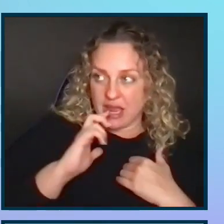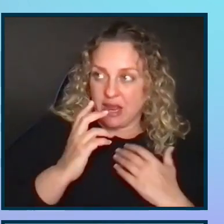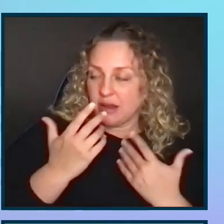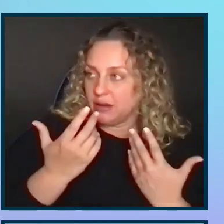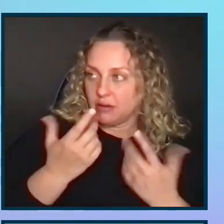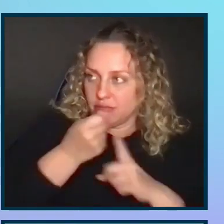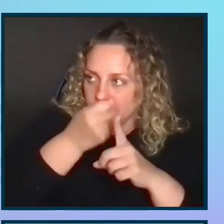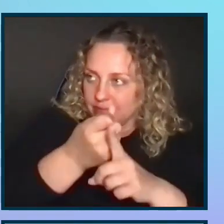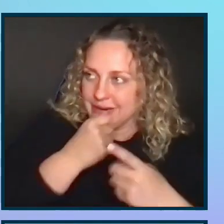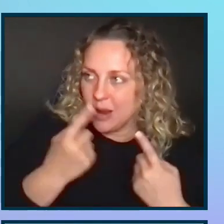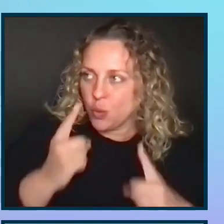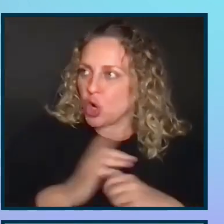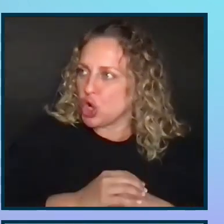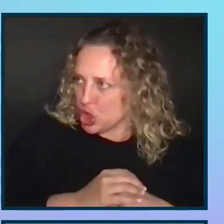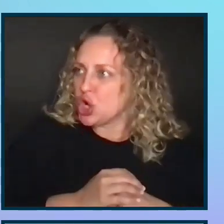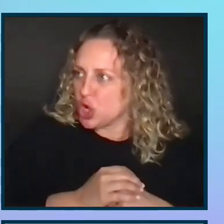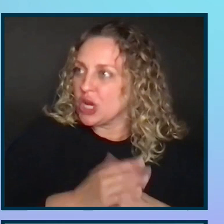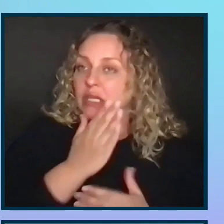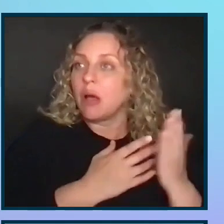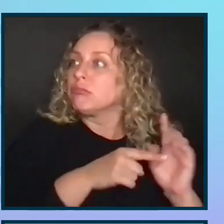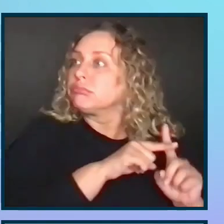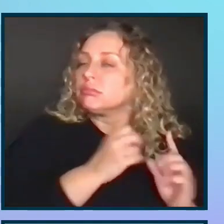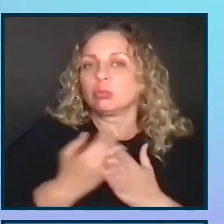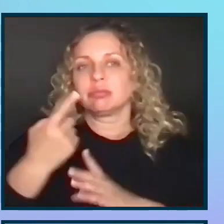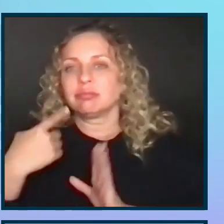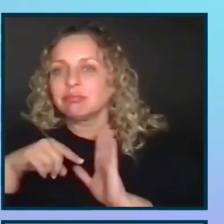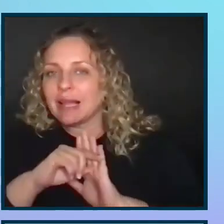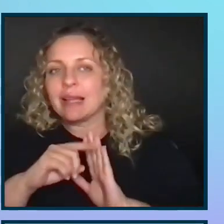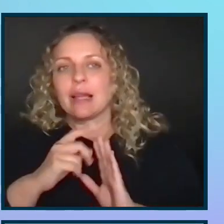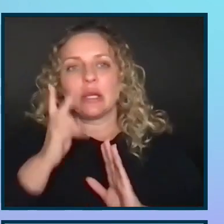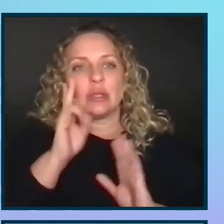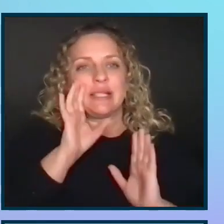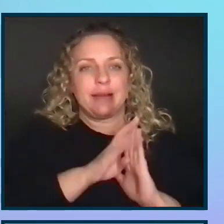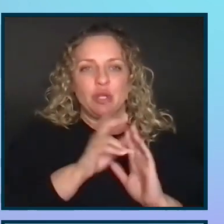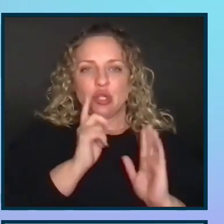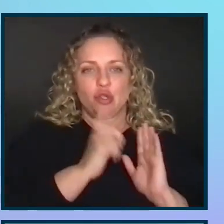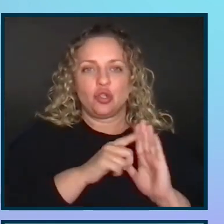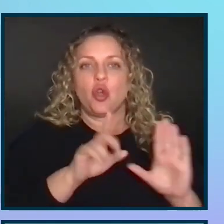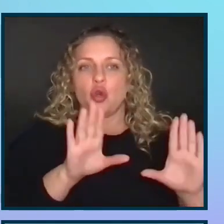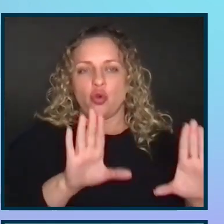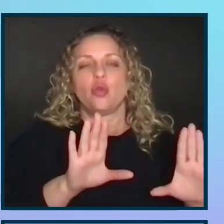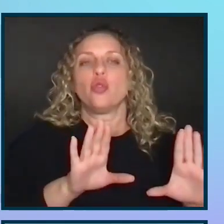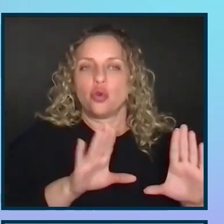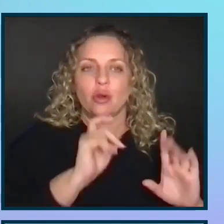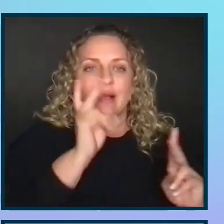that aren't working? Do we have things that are working really well and two images below or showing from both perspectives from the visual design perspective,